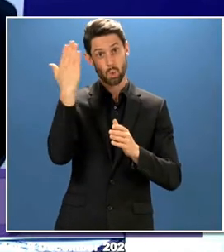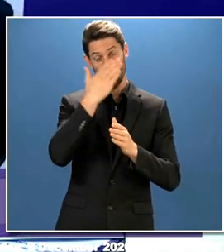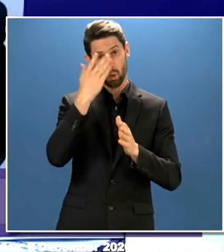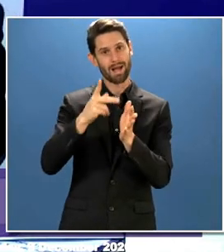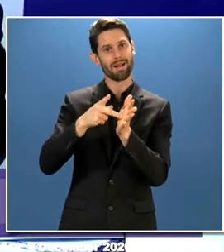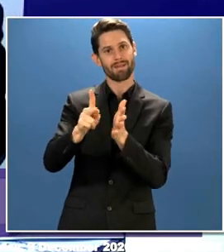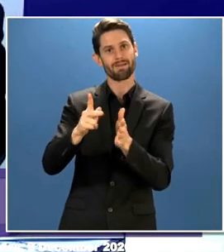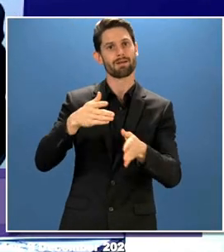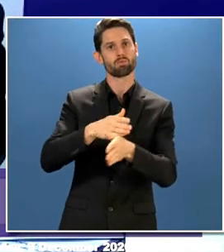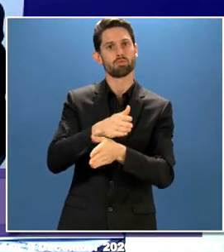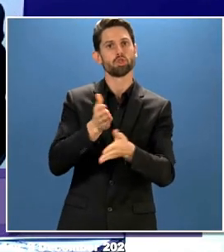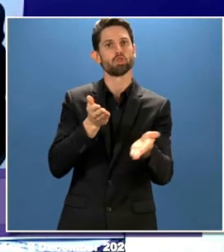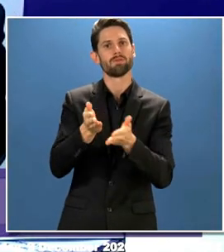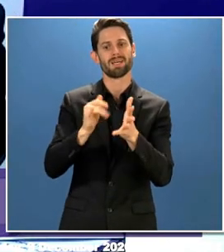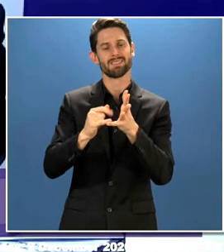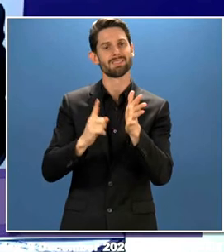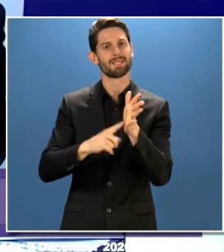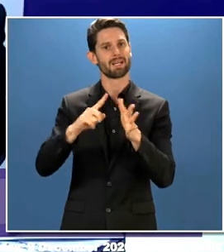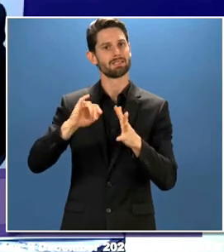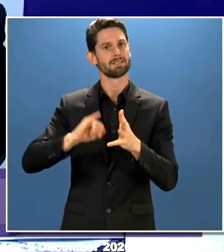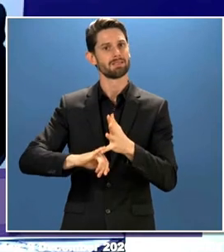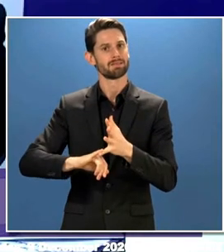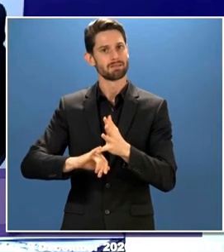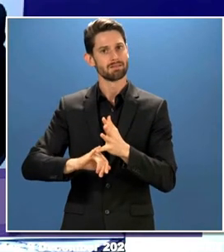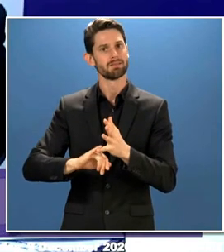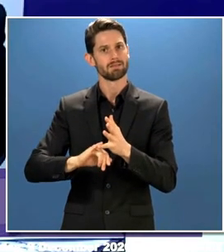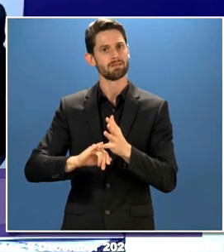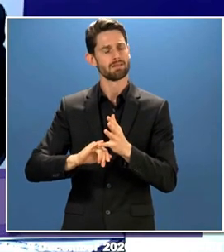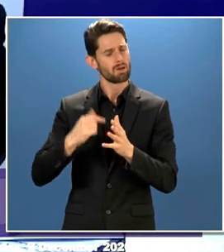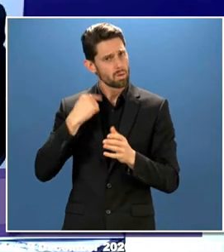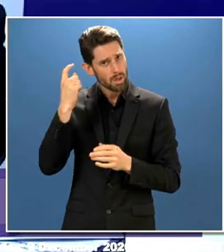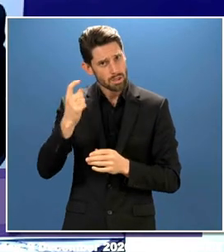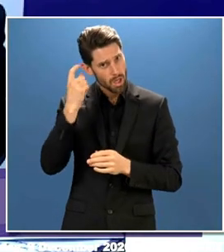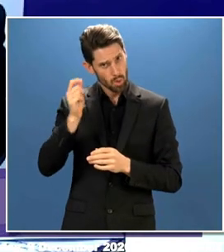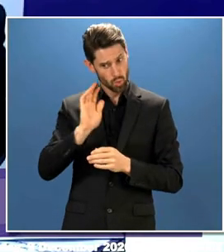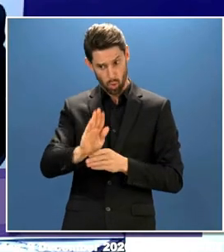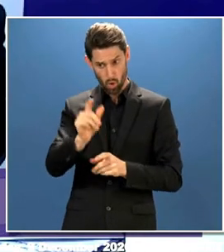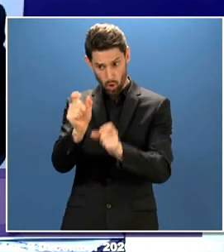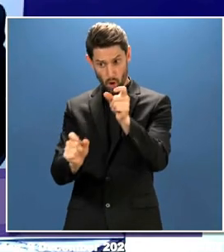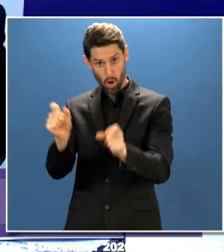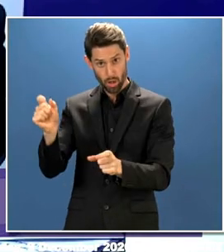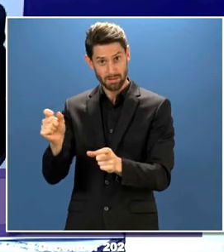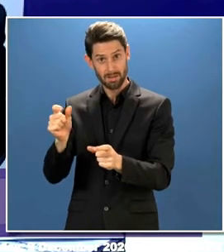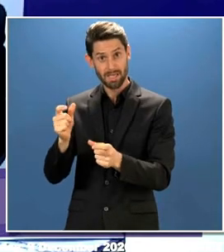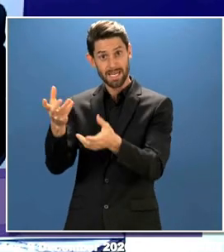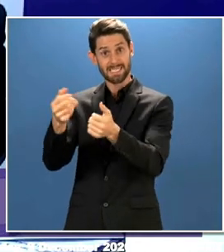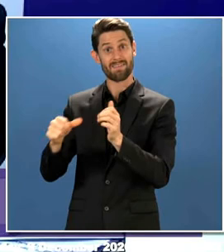of one of those things that would, it is something different and I take it your clients now access that service through the NDIS, do they?